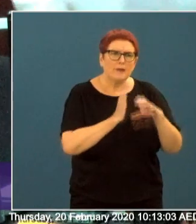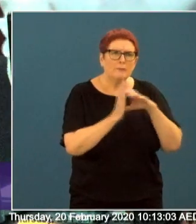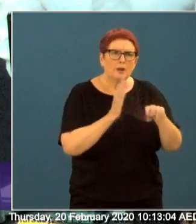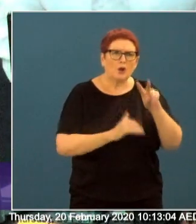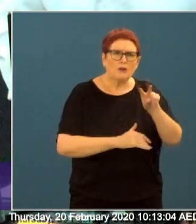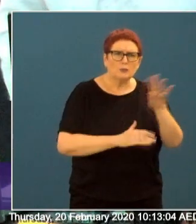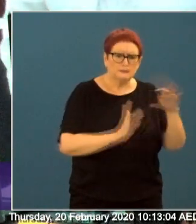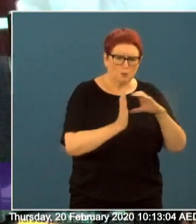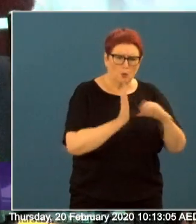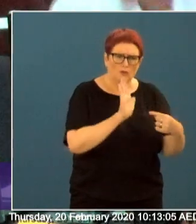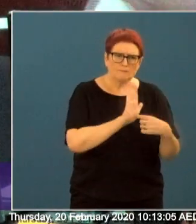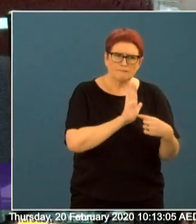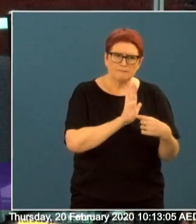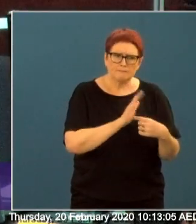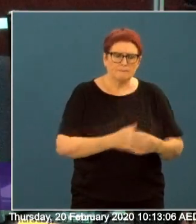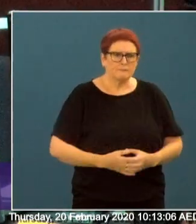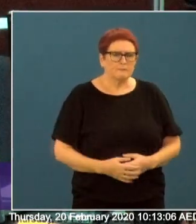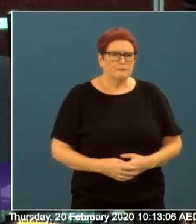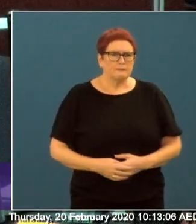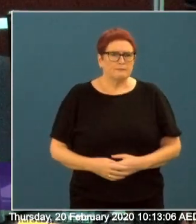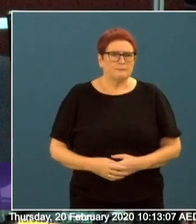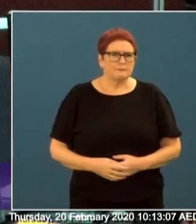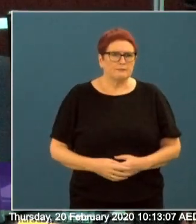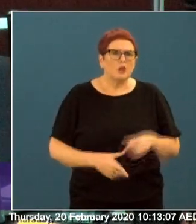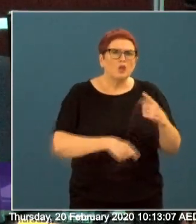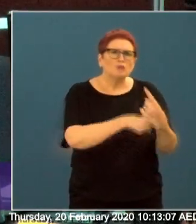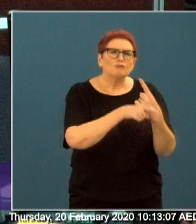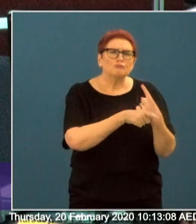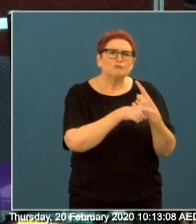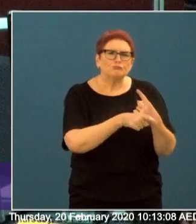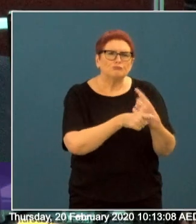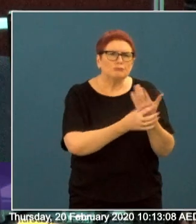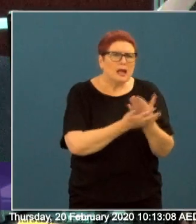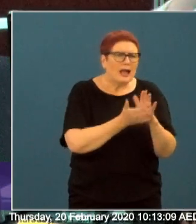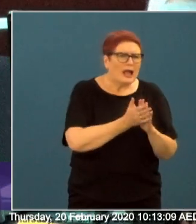And one of the subjects you deal with here is how the health system in all